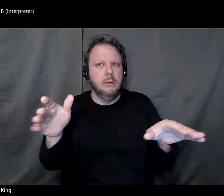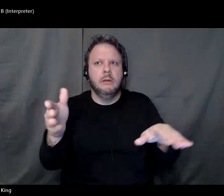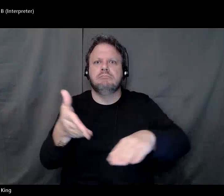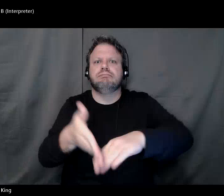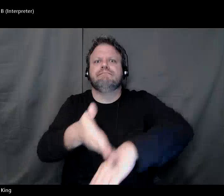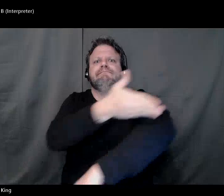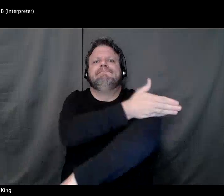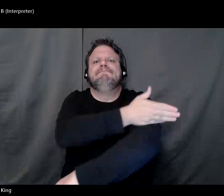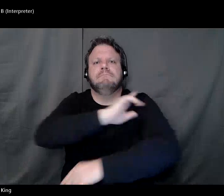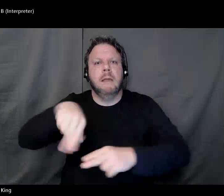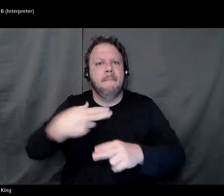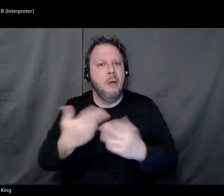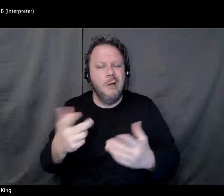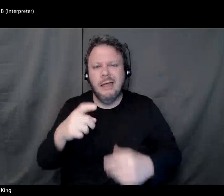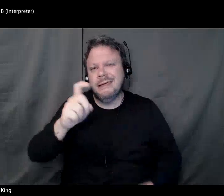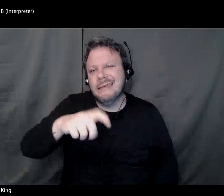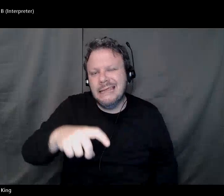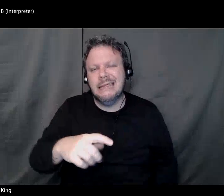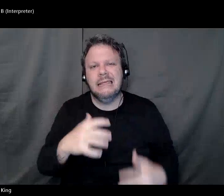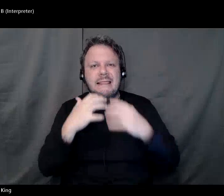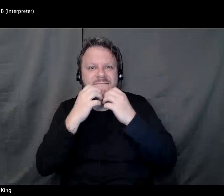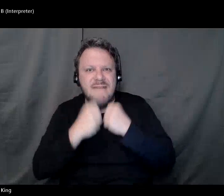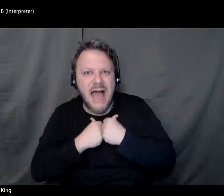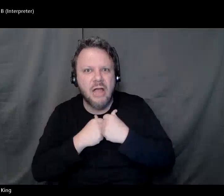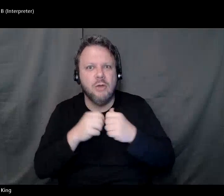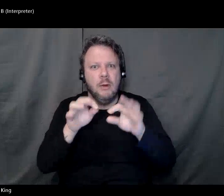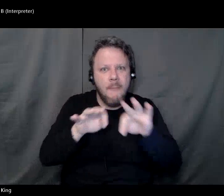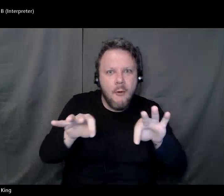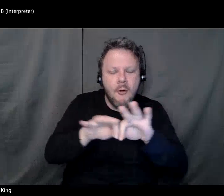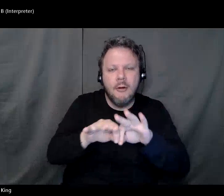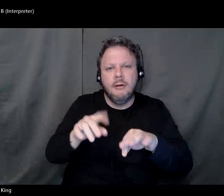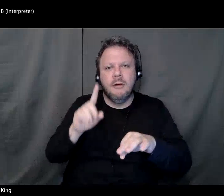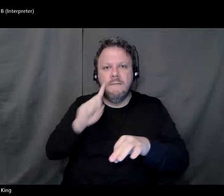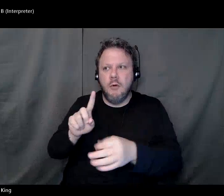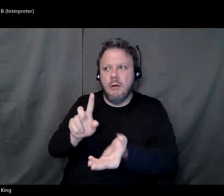the importance and the value of investing in our aging society.